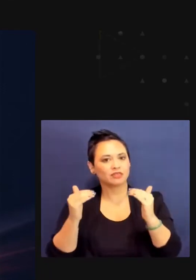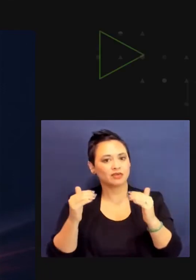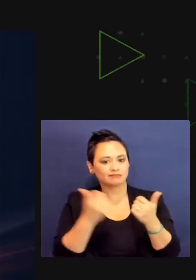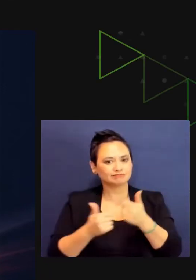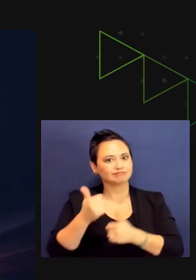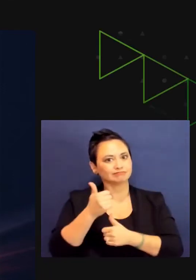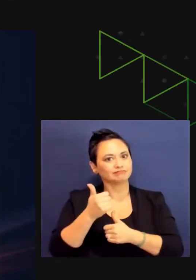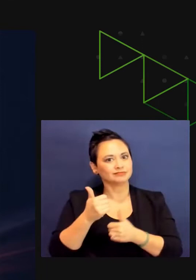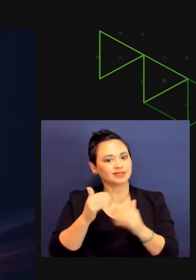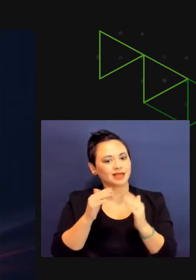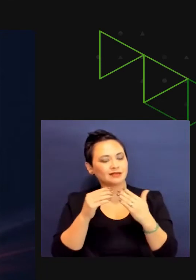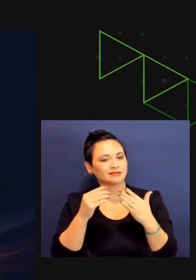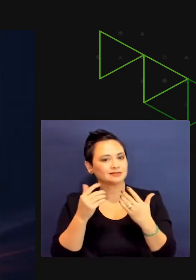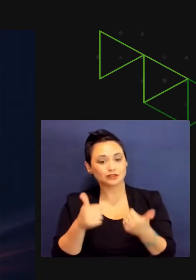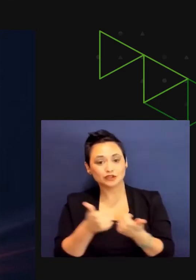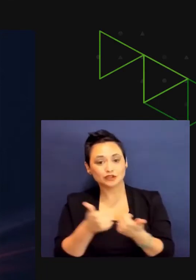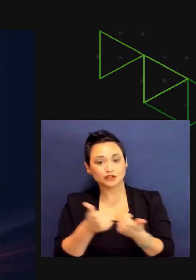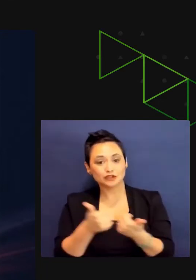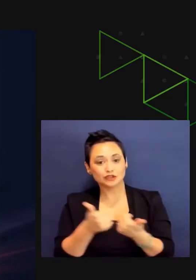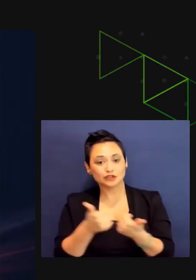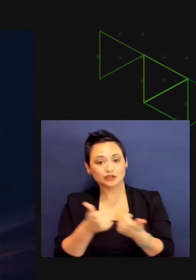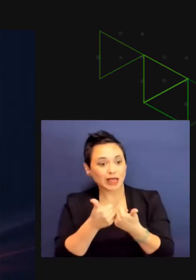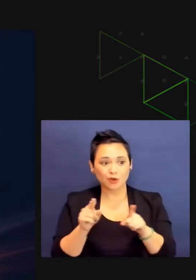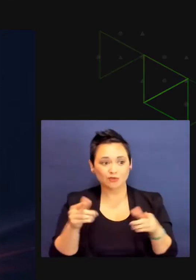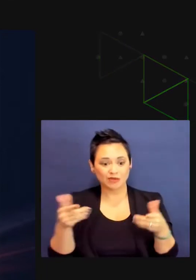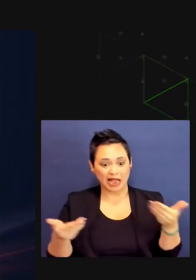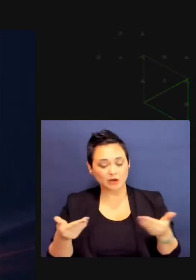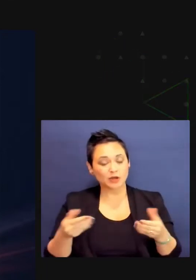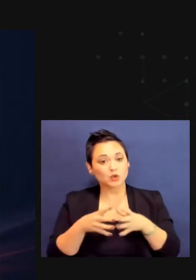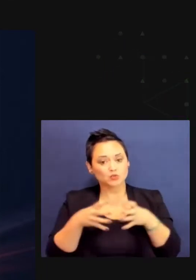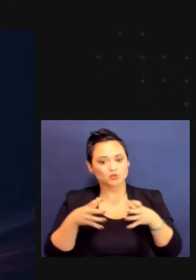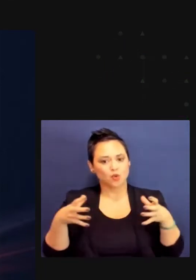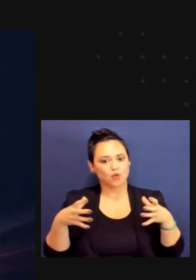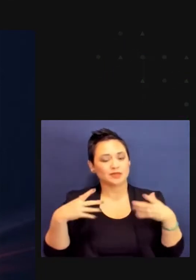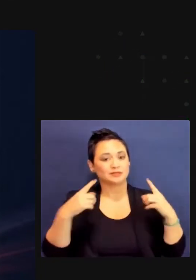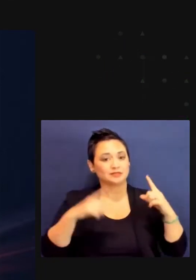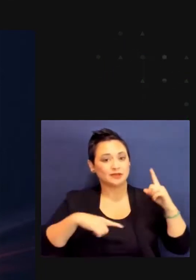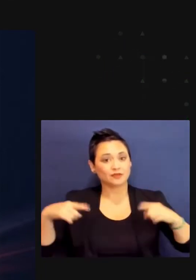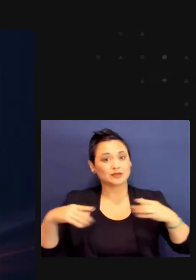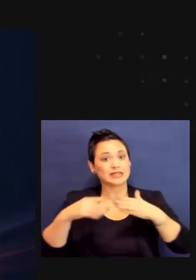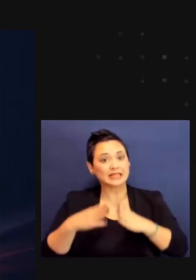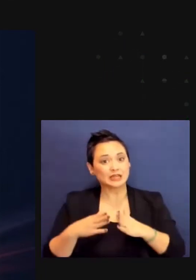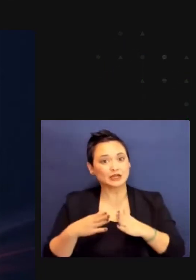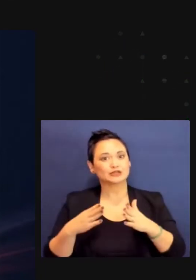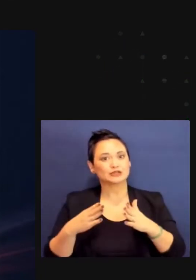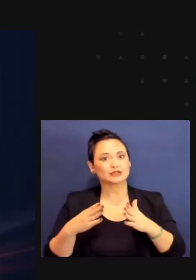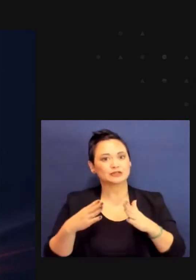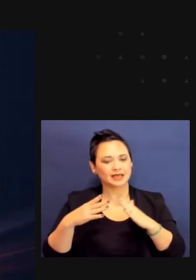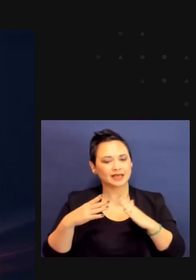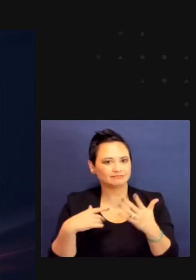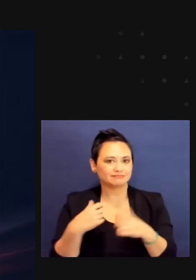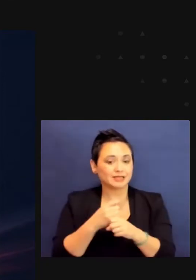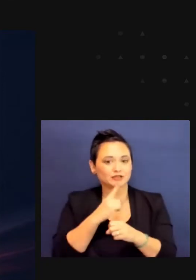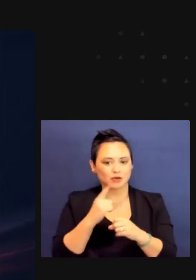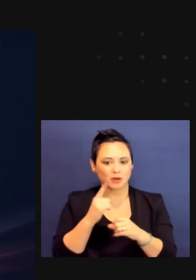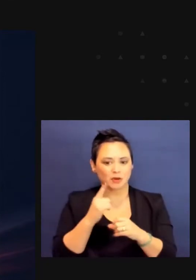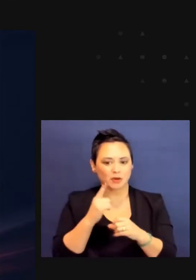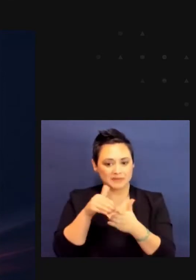is growing those diverse leaders and investing in mid-level career through mentoring and providing equitable opportunities